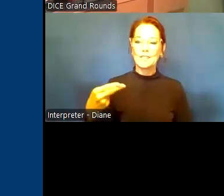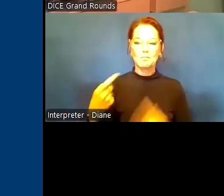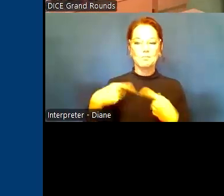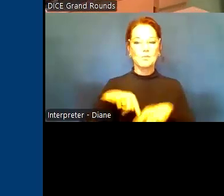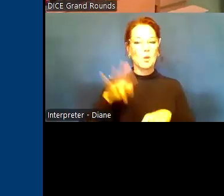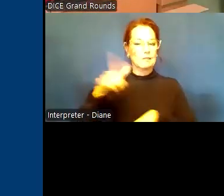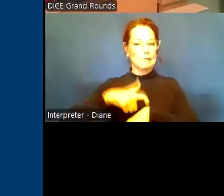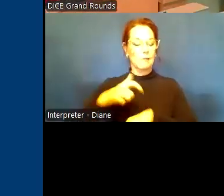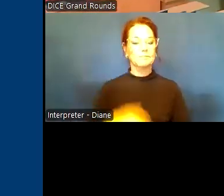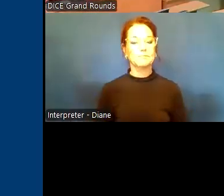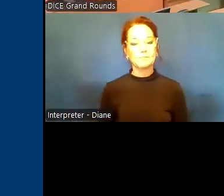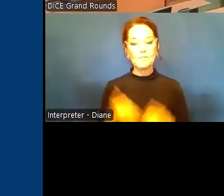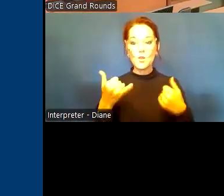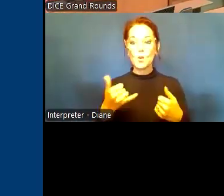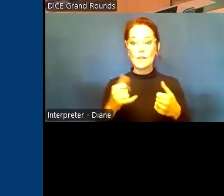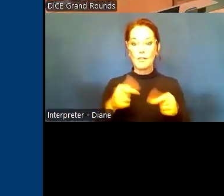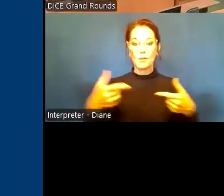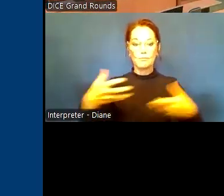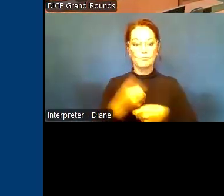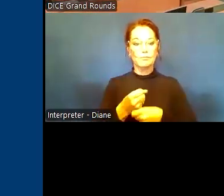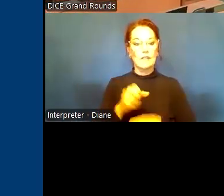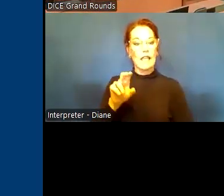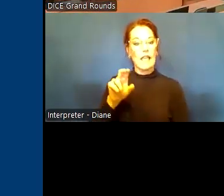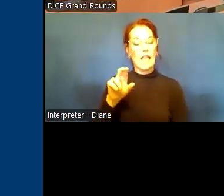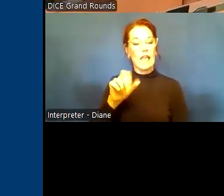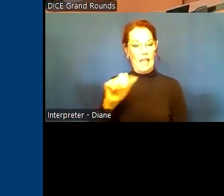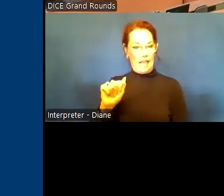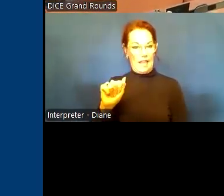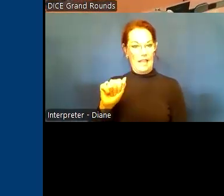we now refer to the group as the AA in HPI but I think they also refer them you know others